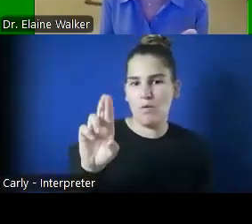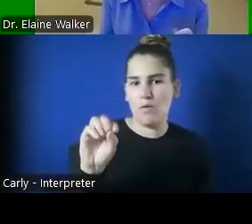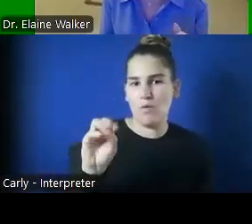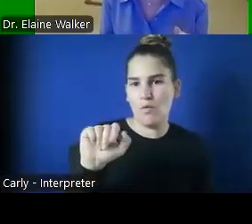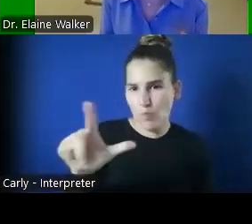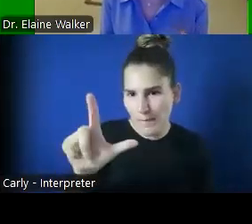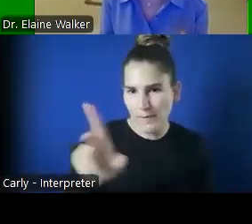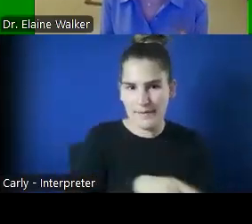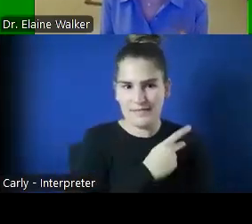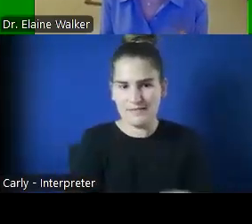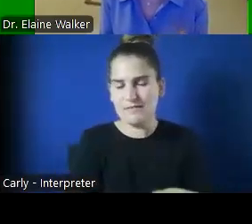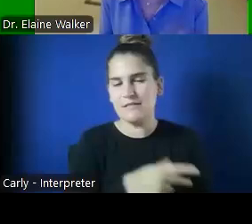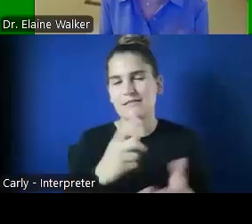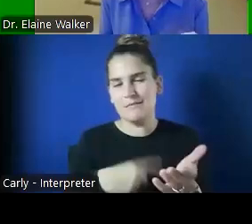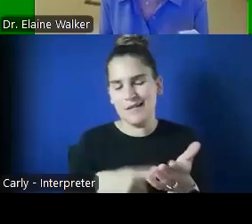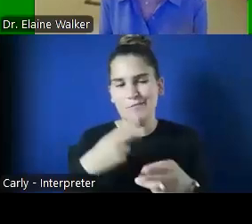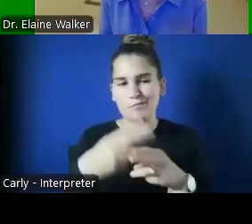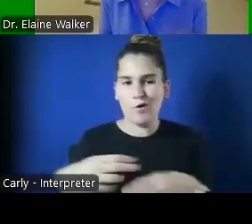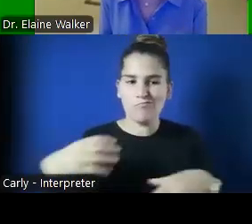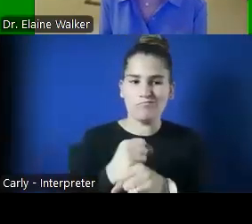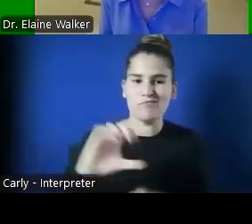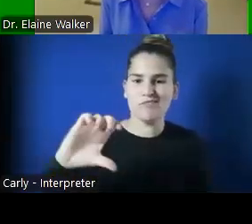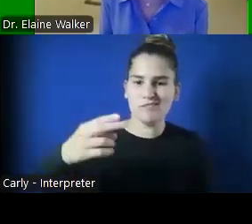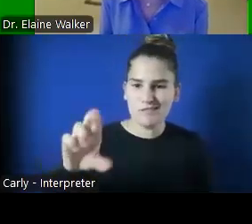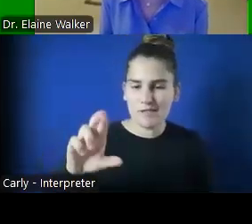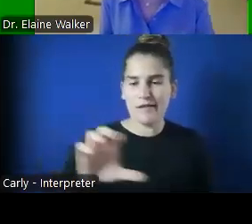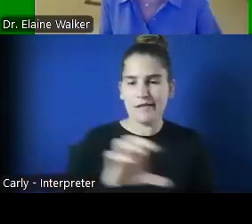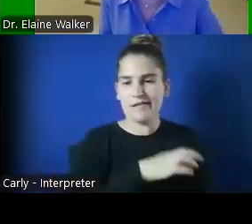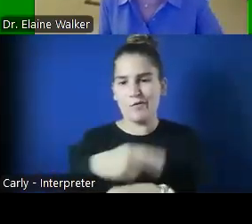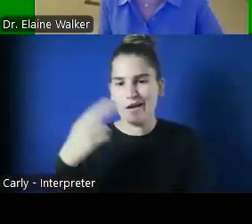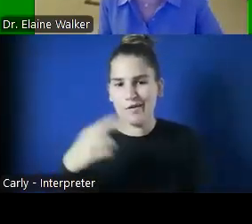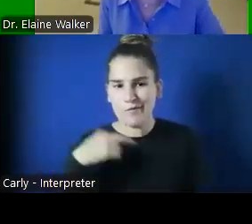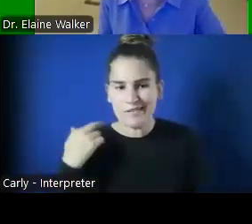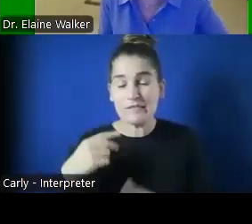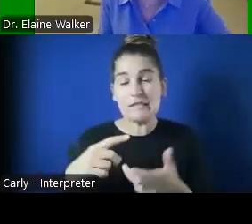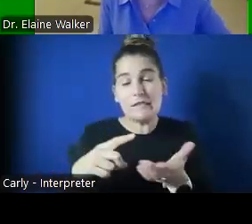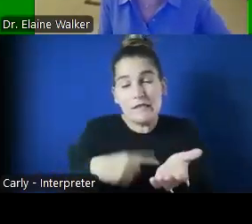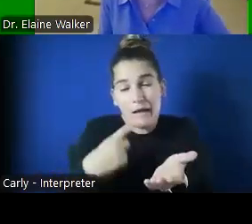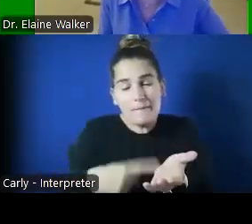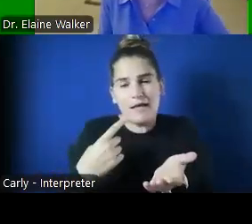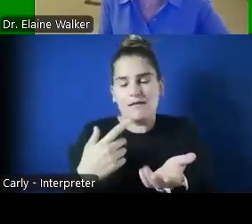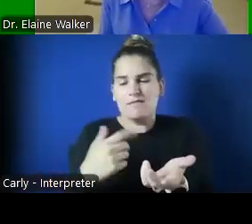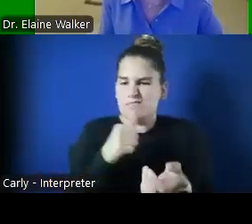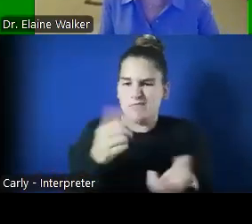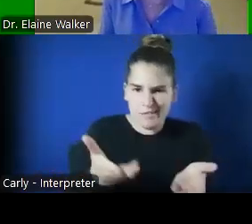as clinical high- risk and sometimes not in our research but in some other countries the term